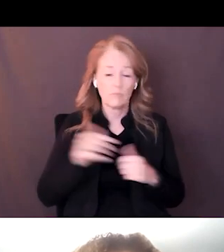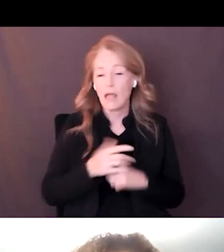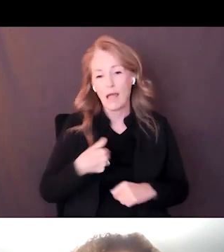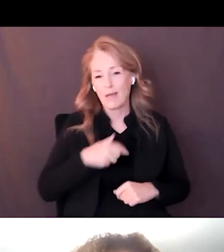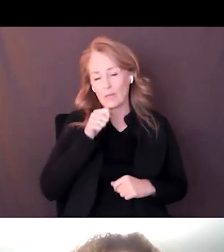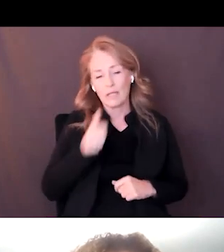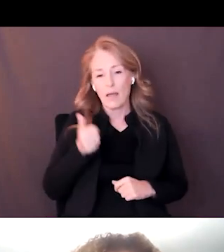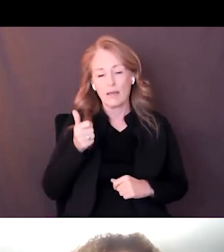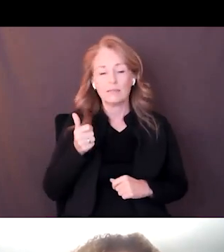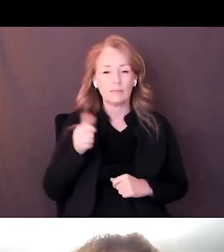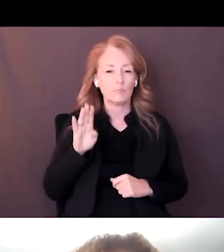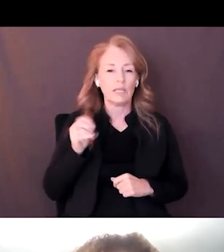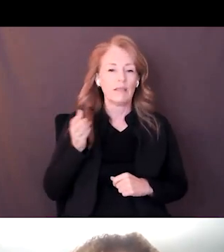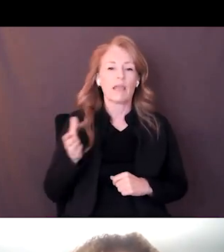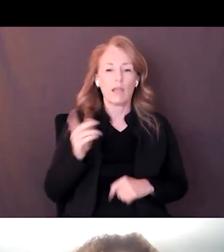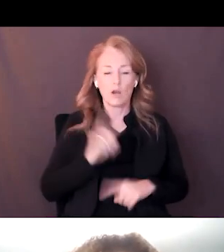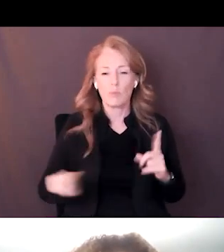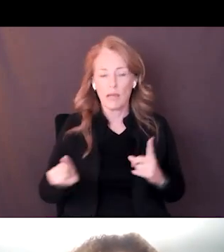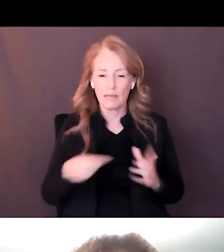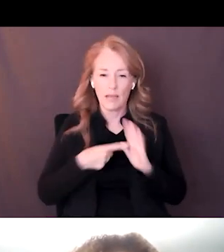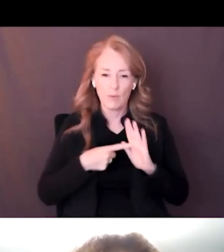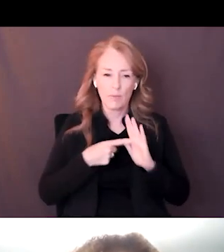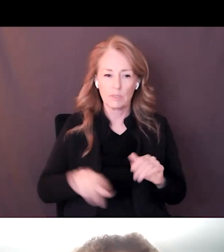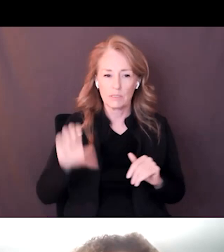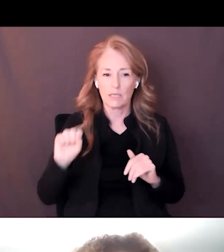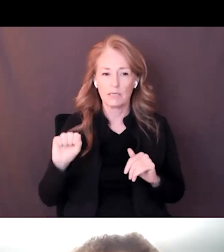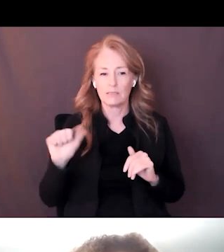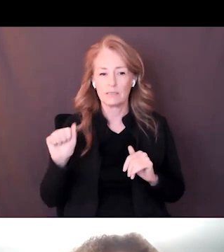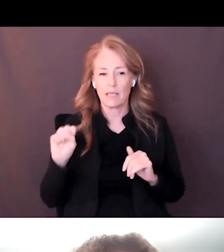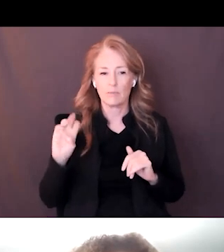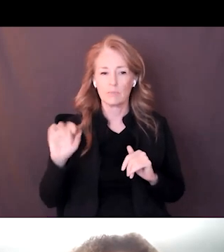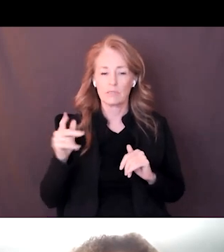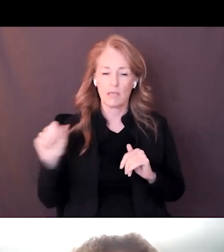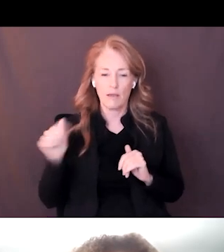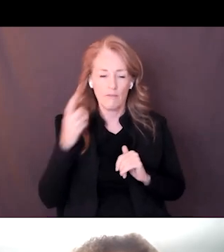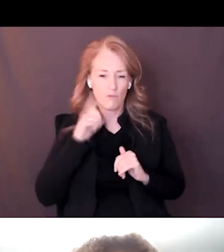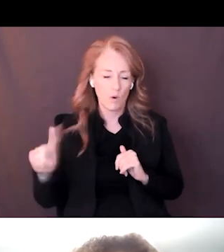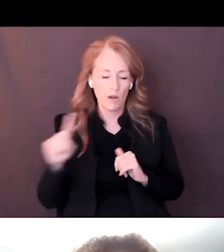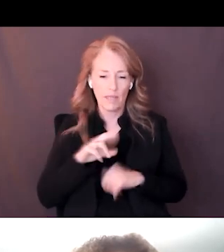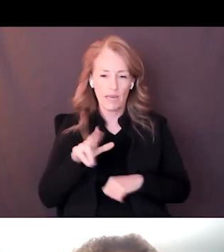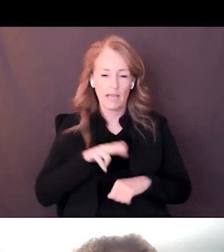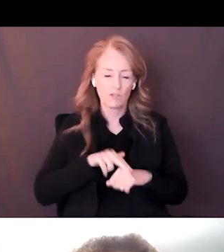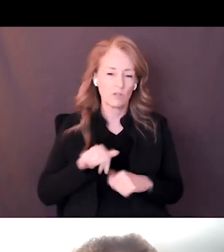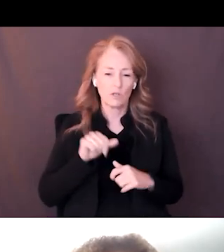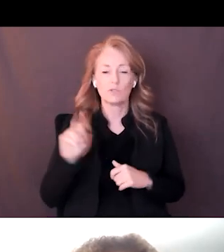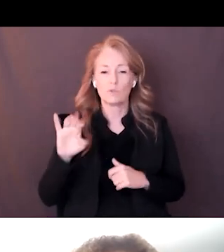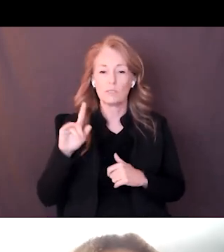SAMHSA AT THE INTERNATIONAL CONVENTION FOR ZERO SUICIDE MEETING